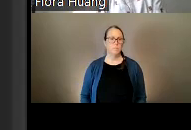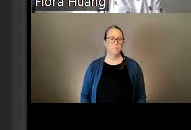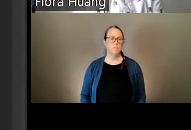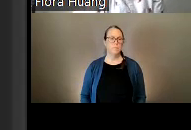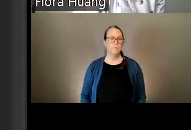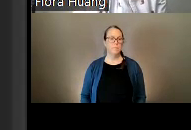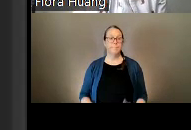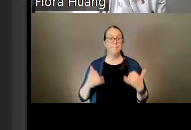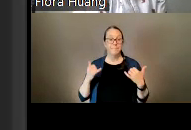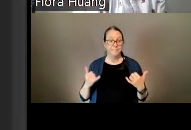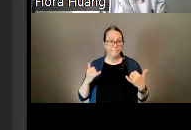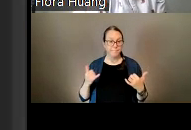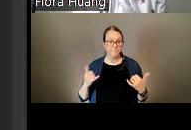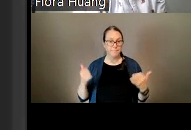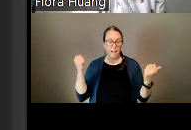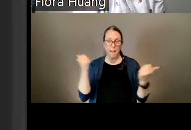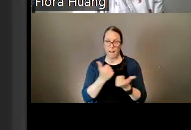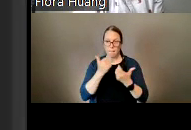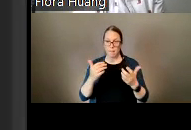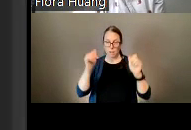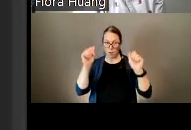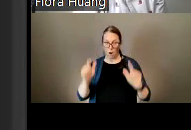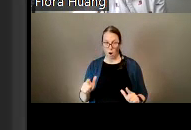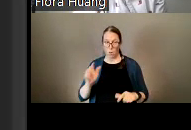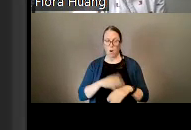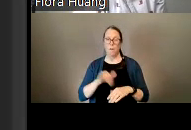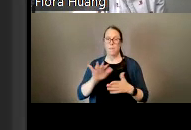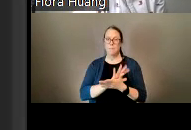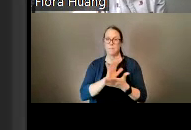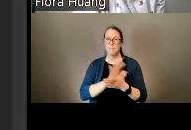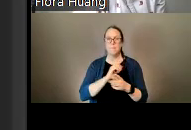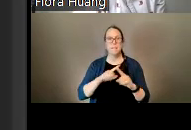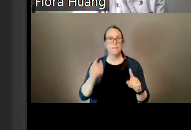So now everything on this sheet is different shades of black.